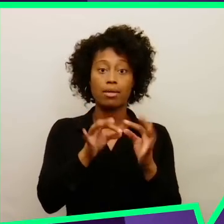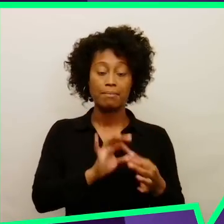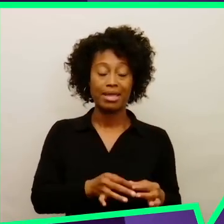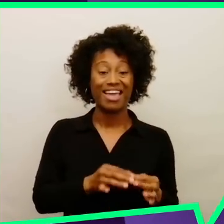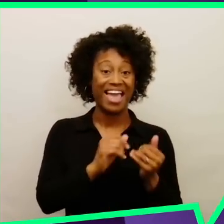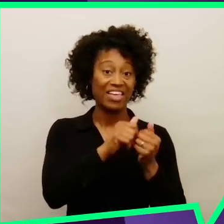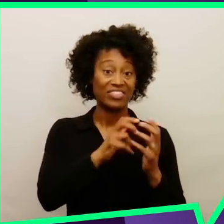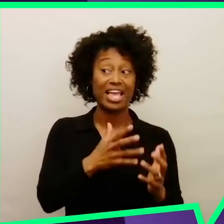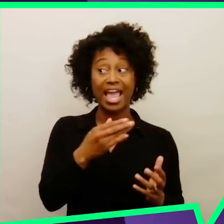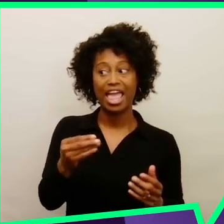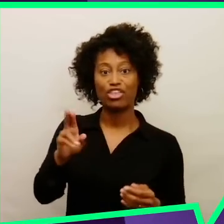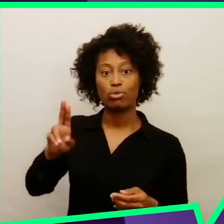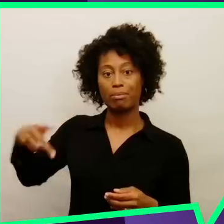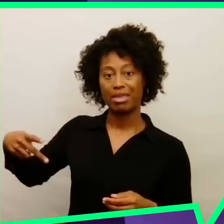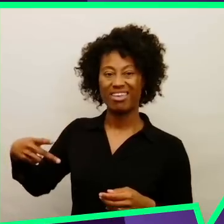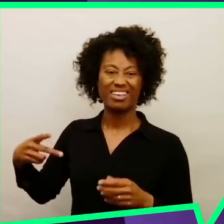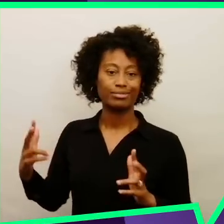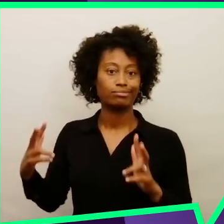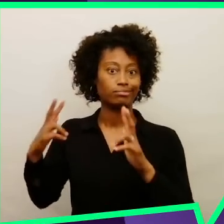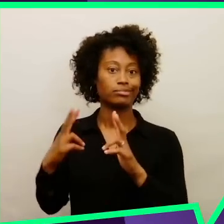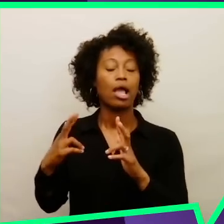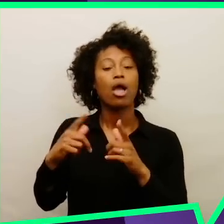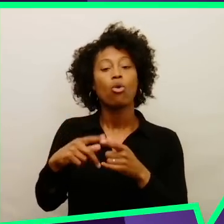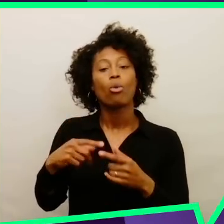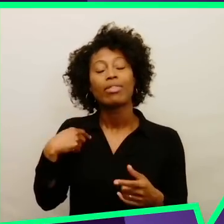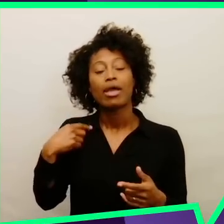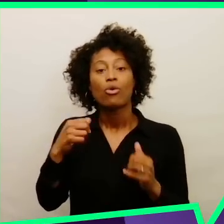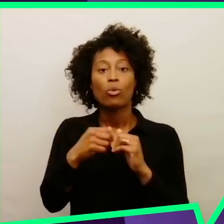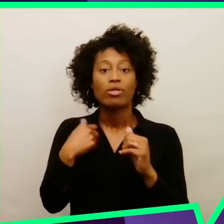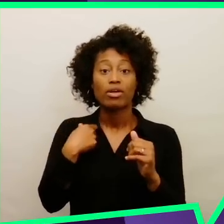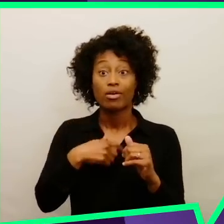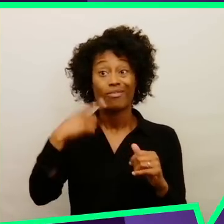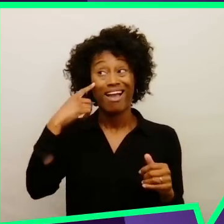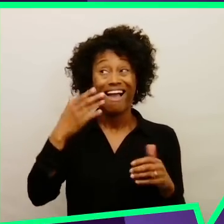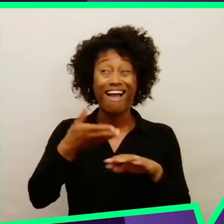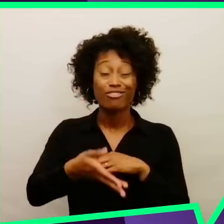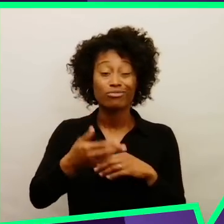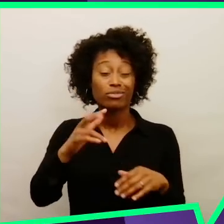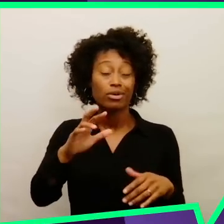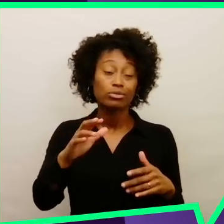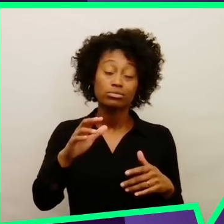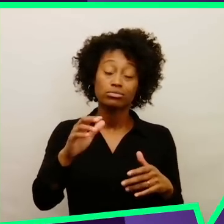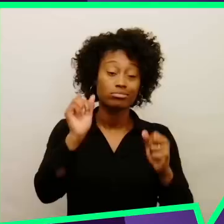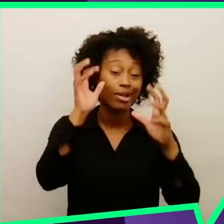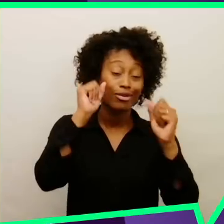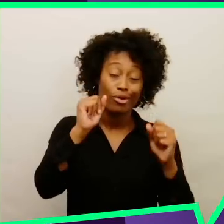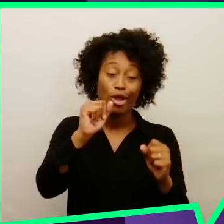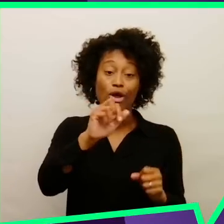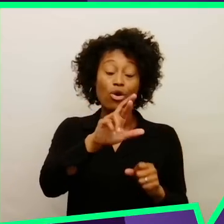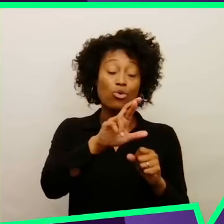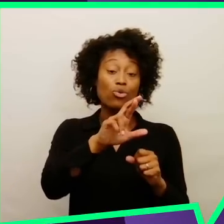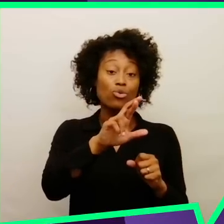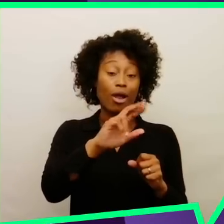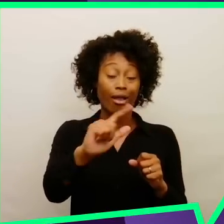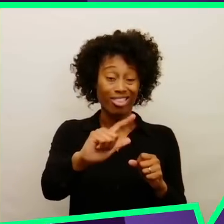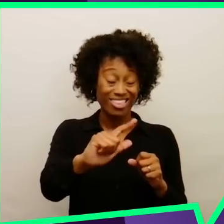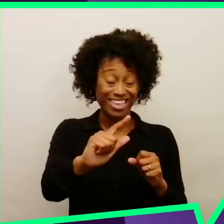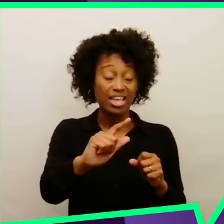They made it here after a very incredible Rocket League tournament that garnered them the ability to be here at this showcase.